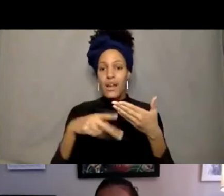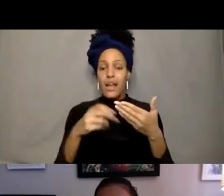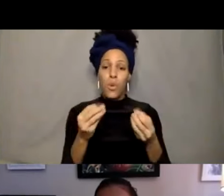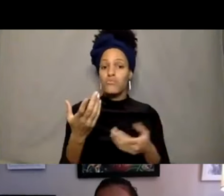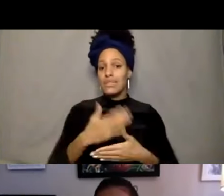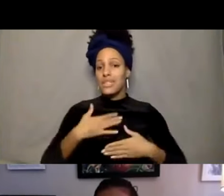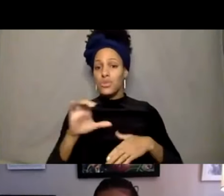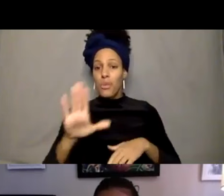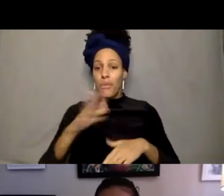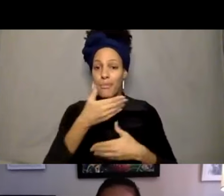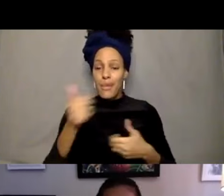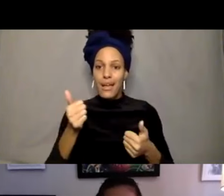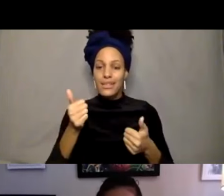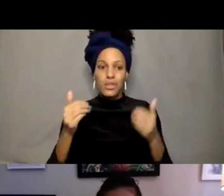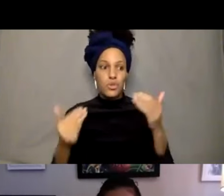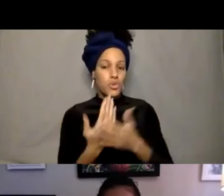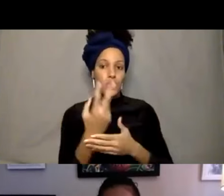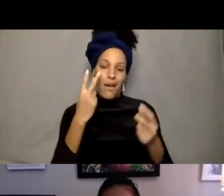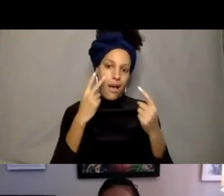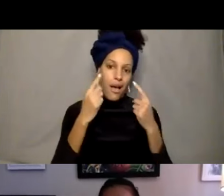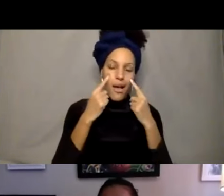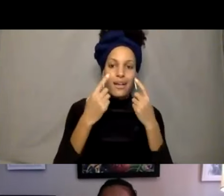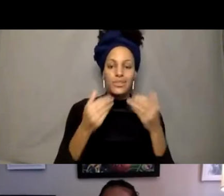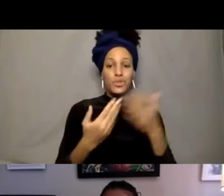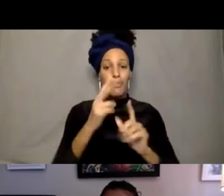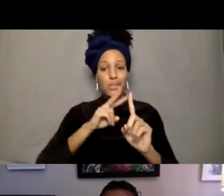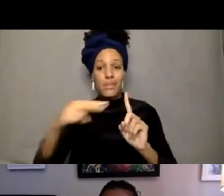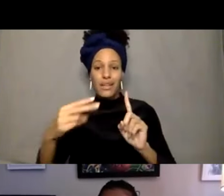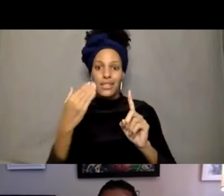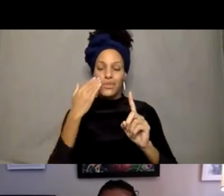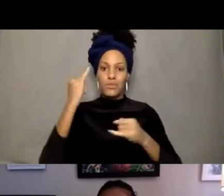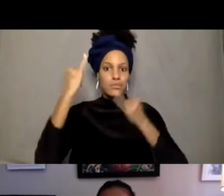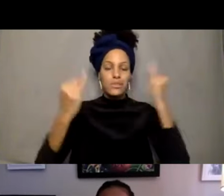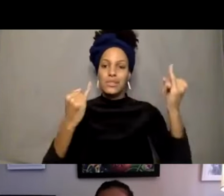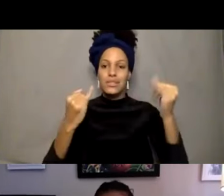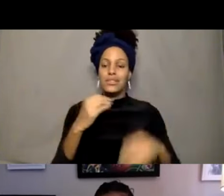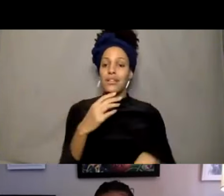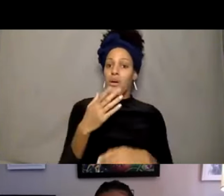come to this program with fresh eyes. Don't assume anything based on what happened in the past.